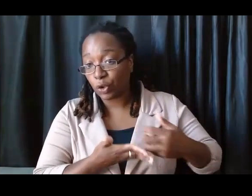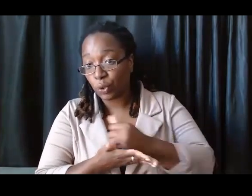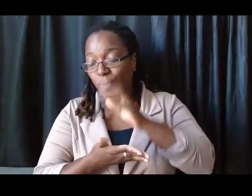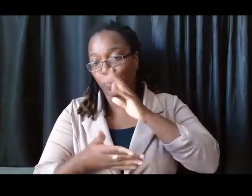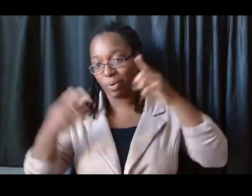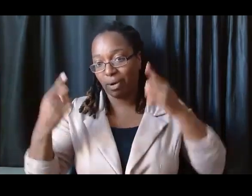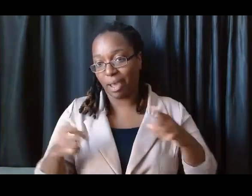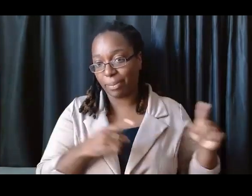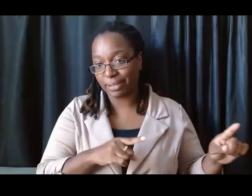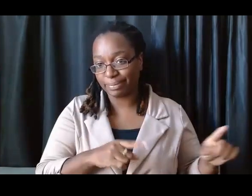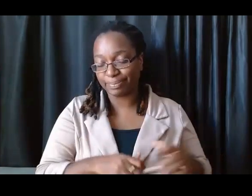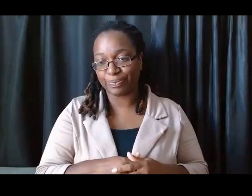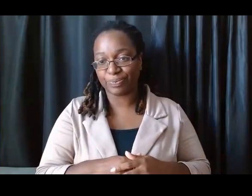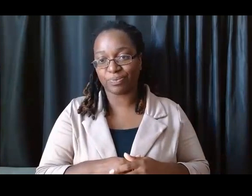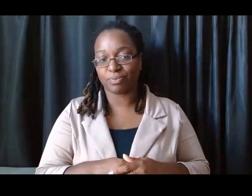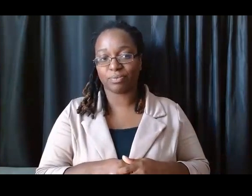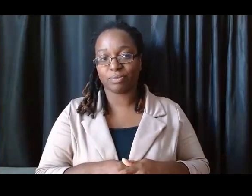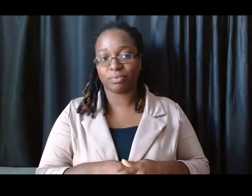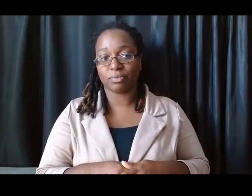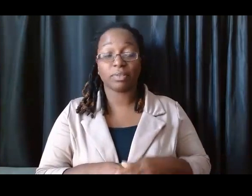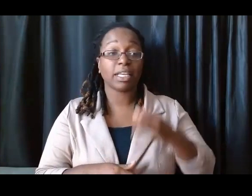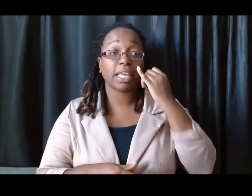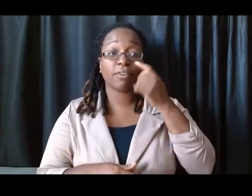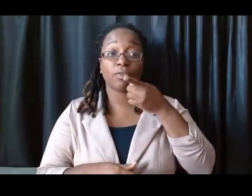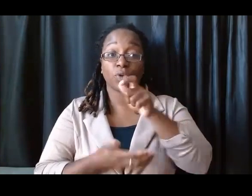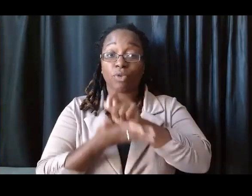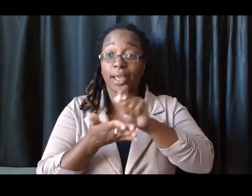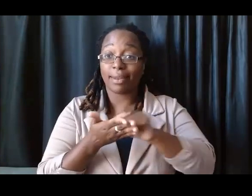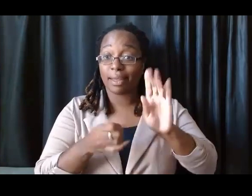Now, if you're someone who's writing a business plan, naturally you're going